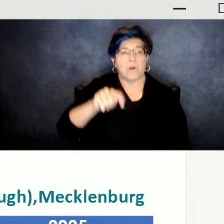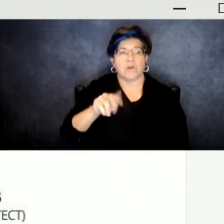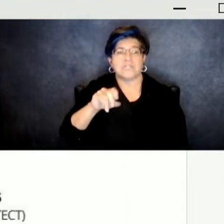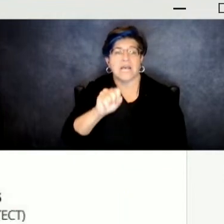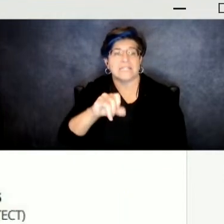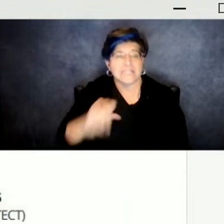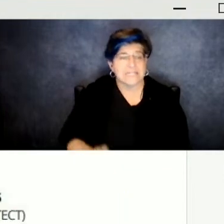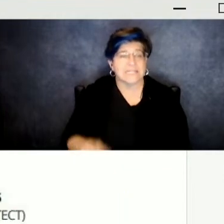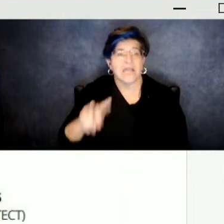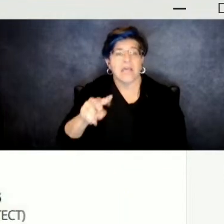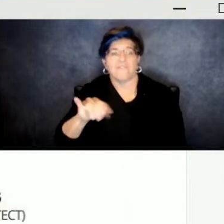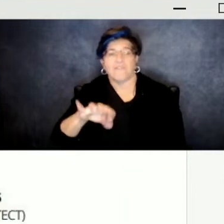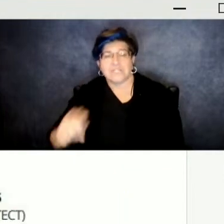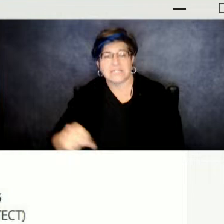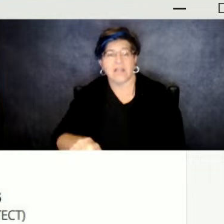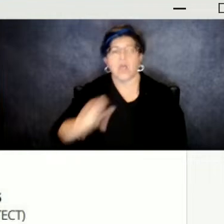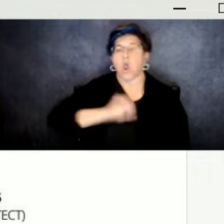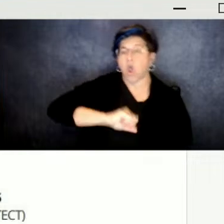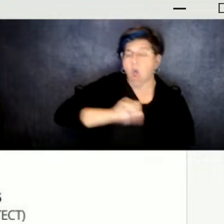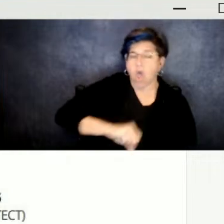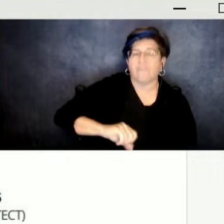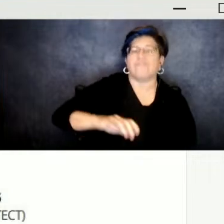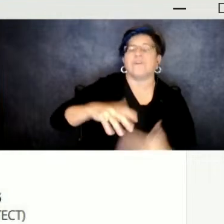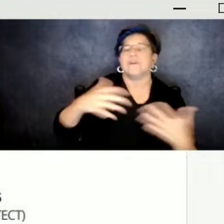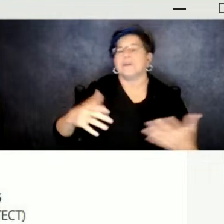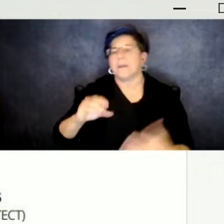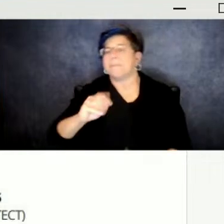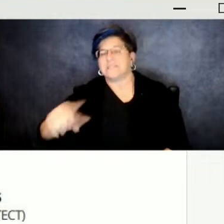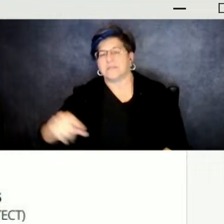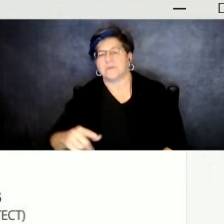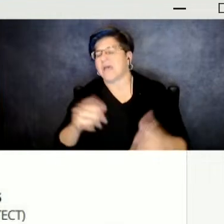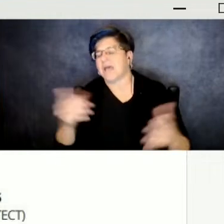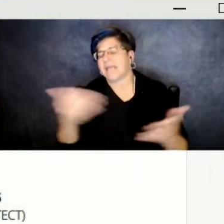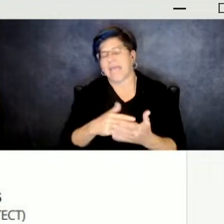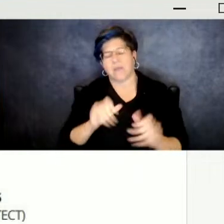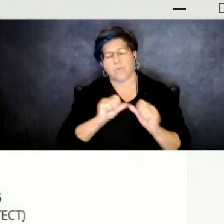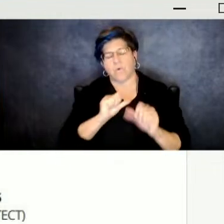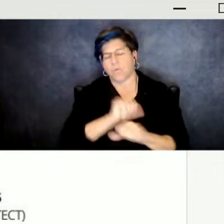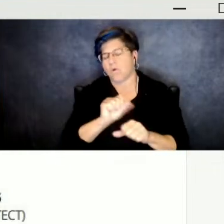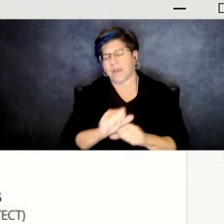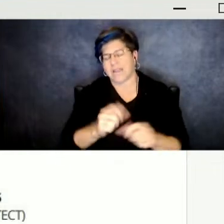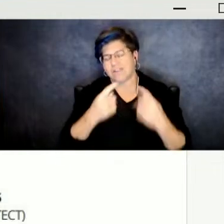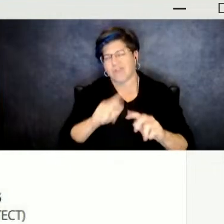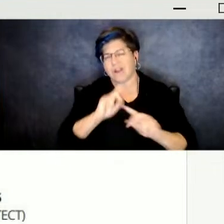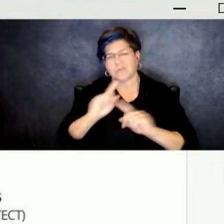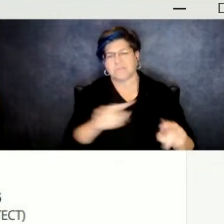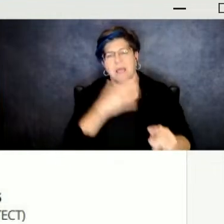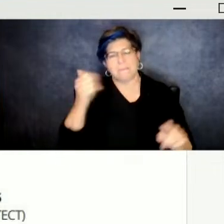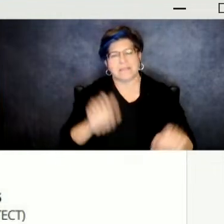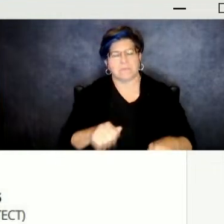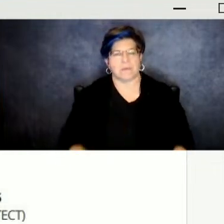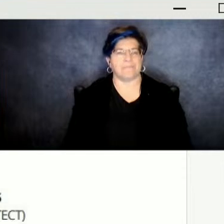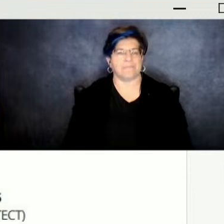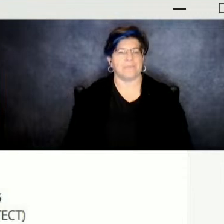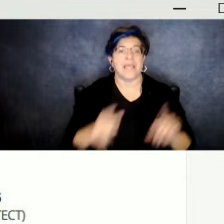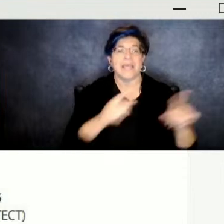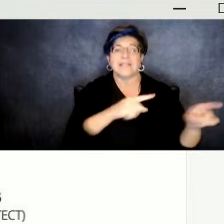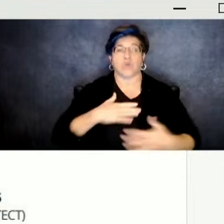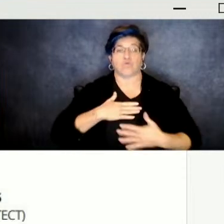PERTUSSIS OR WHIPPING COUGH. BUT WE CONTINUE TO SEE GROWTH